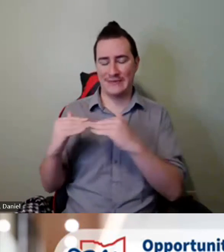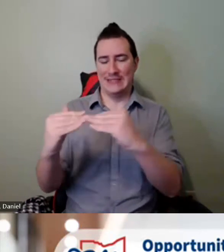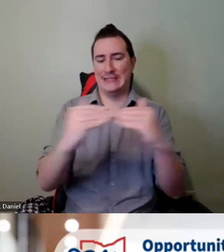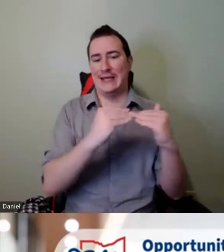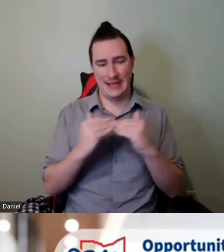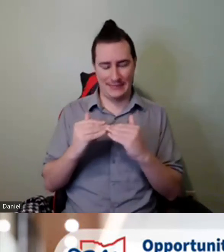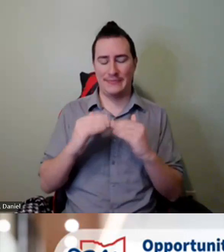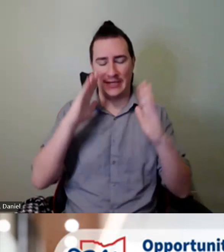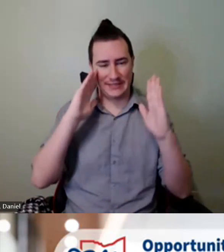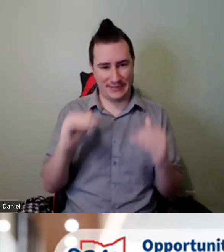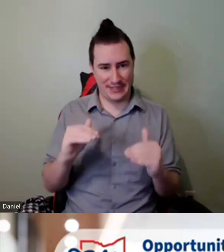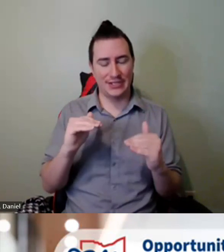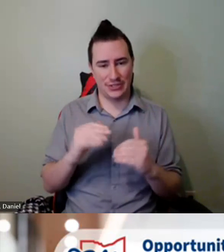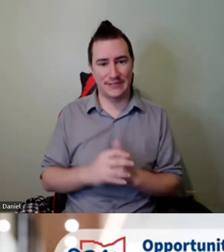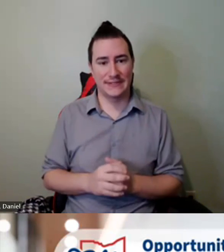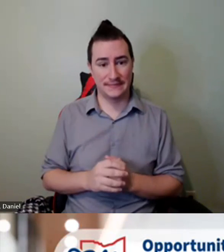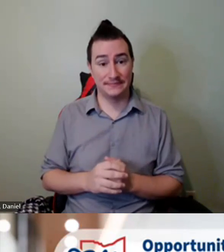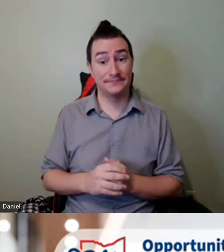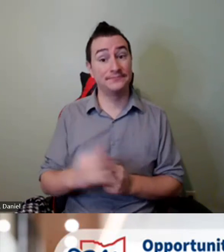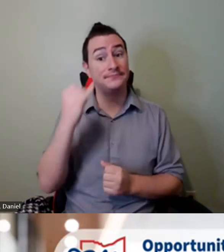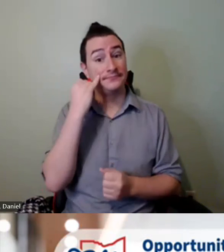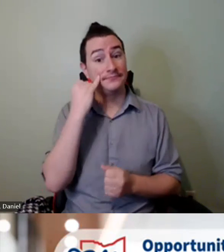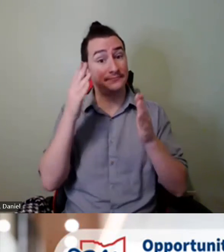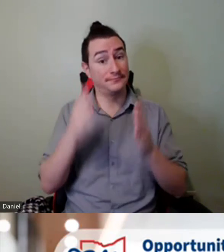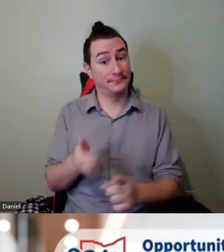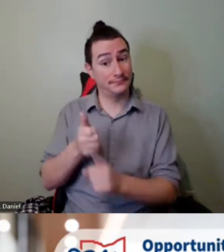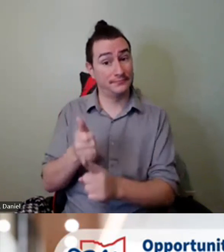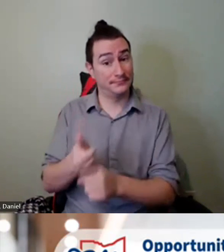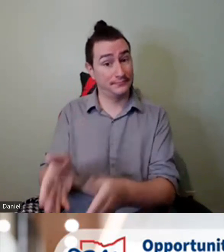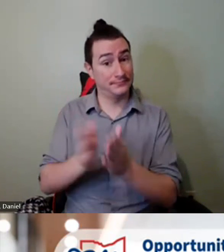And so if somebody requests an accommodation during a time of